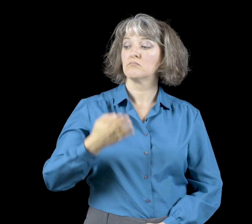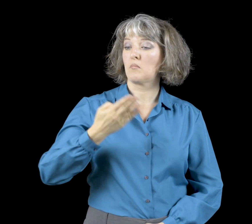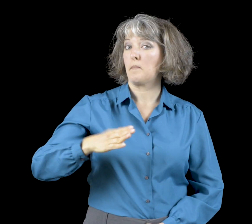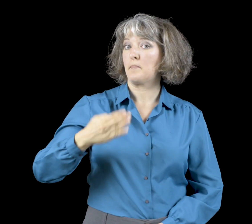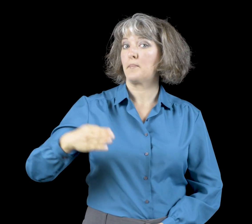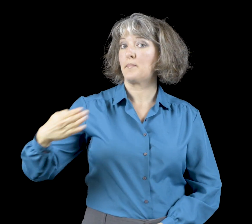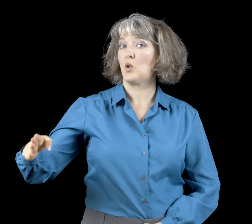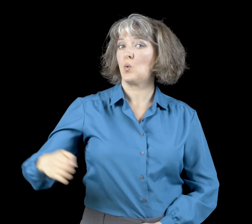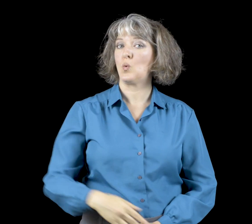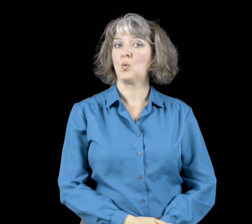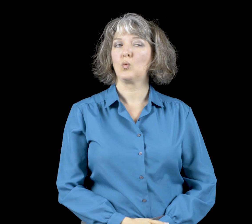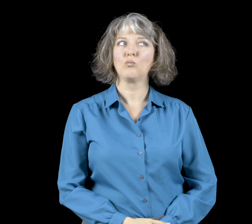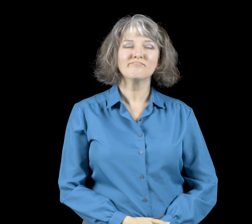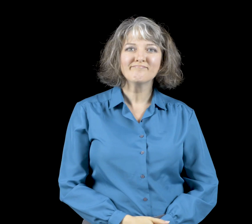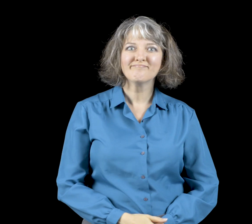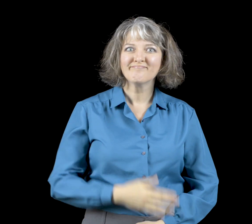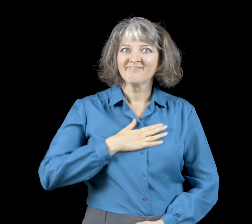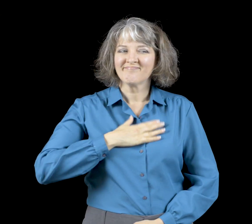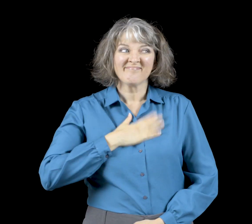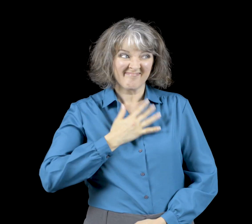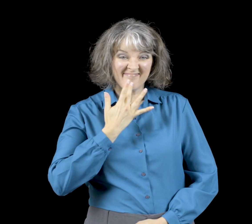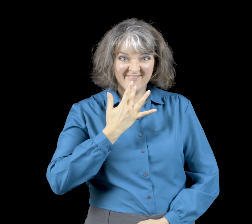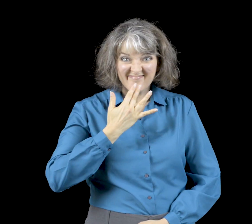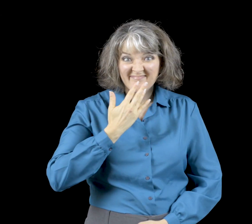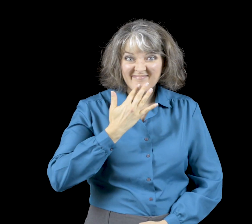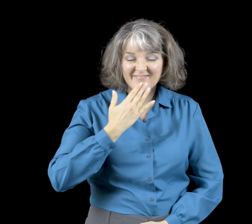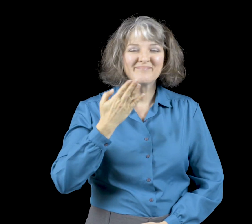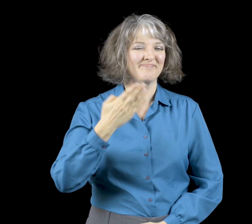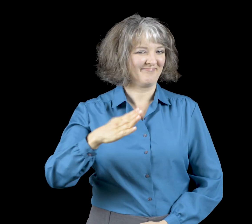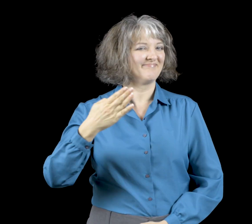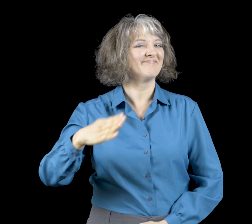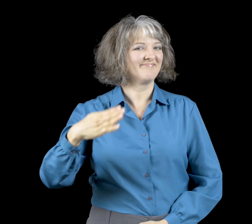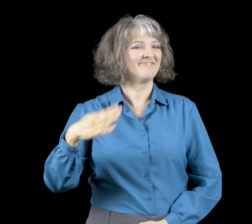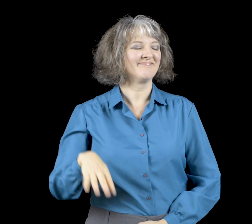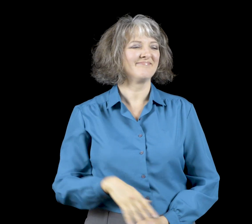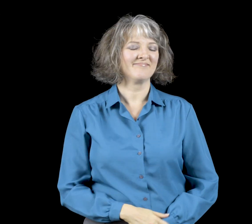Blue (like the ocean waves) My favorite color is blue.